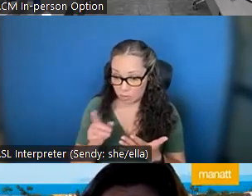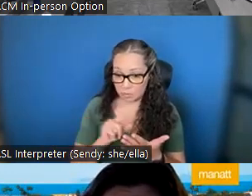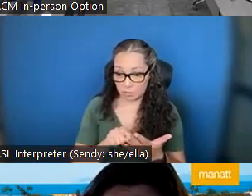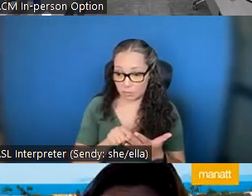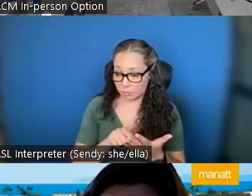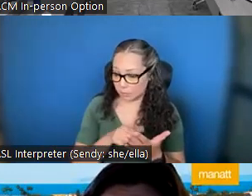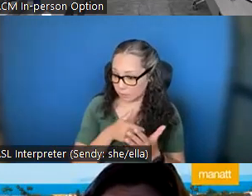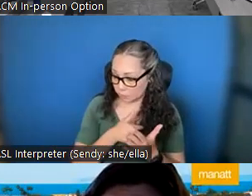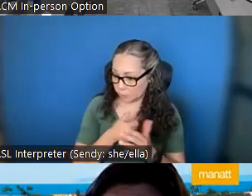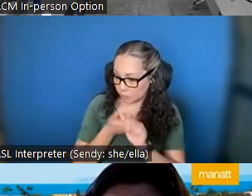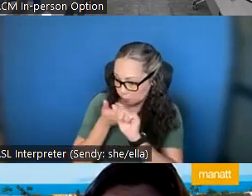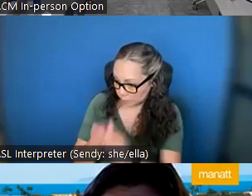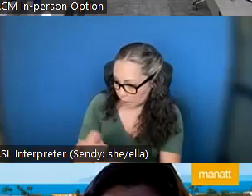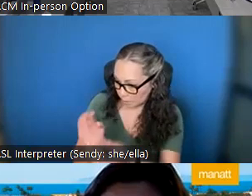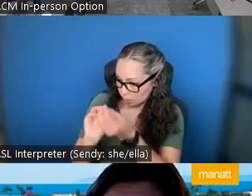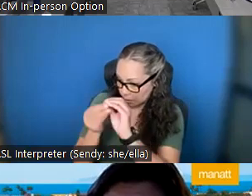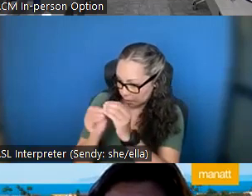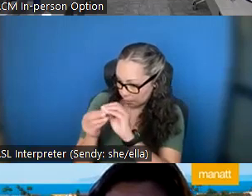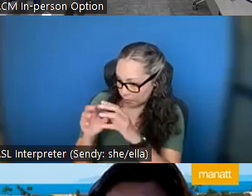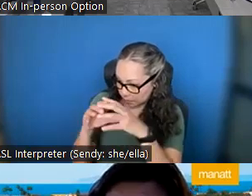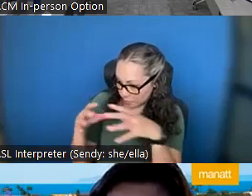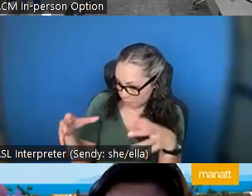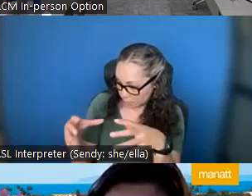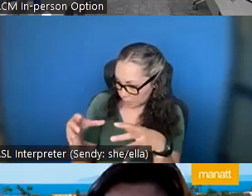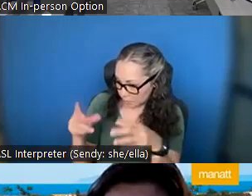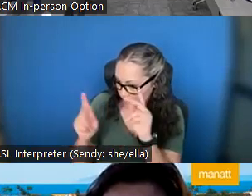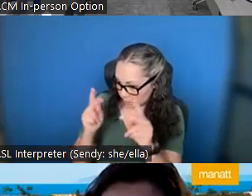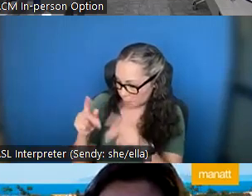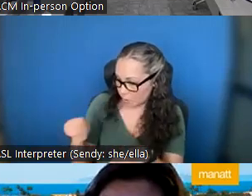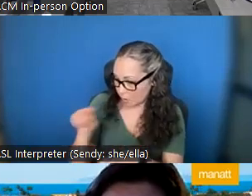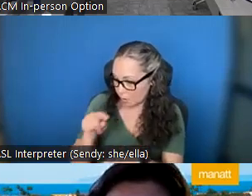the service provision if we were to scale that what would that look like and what are the costs